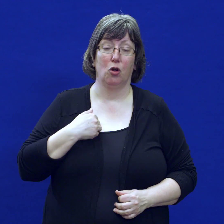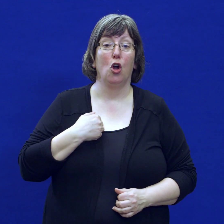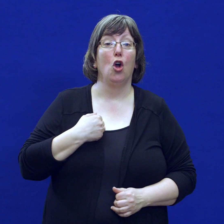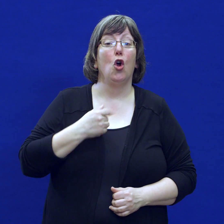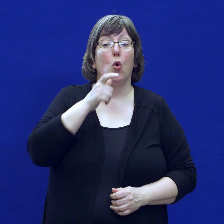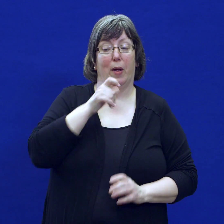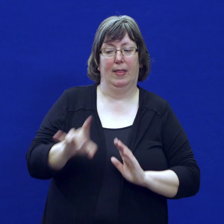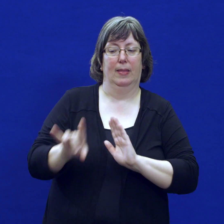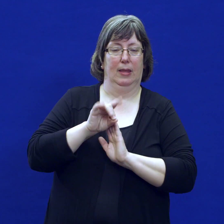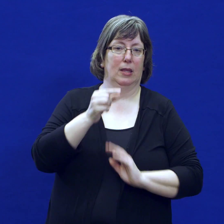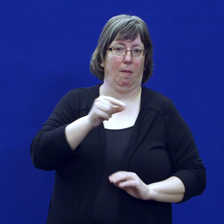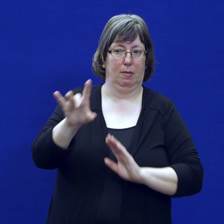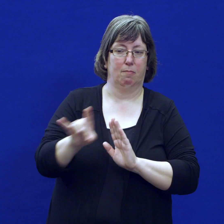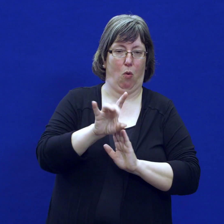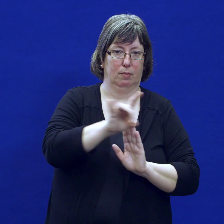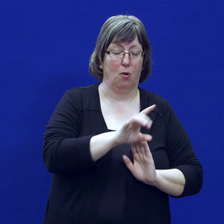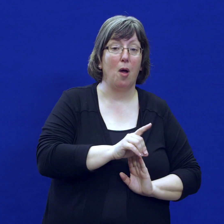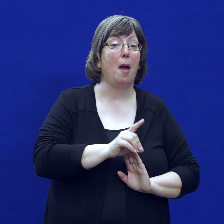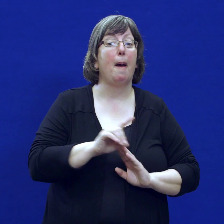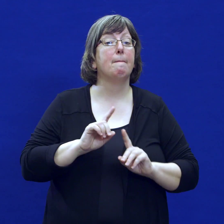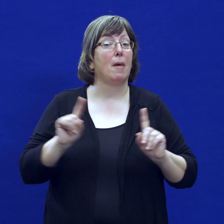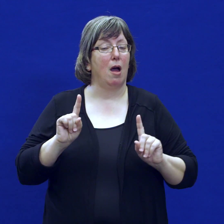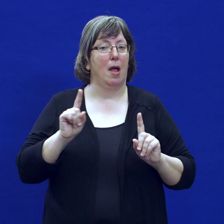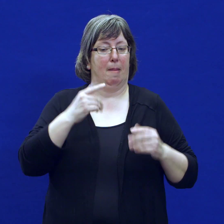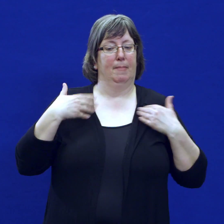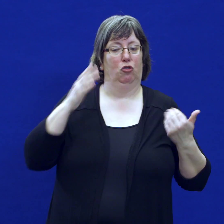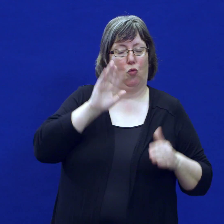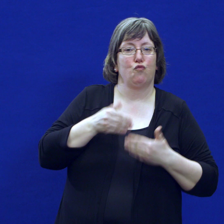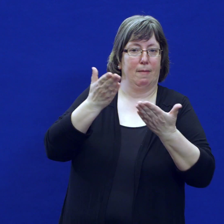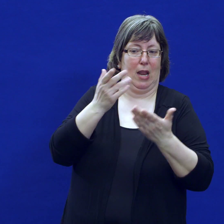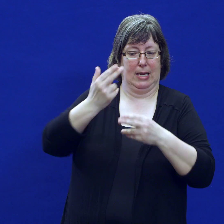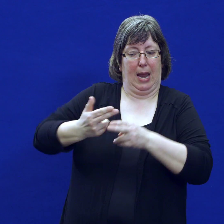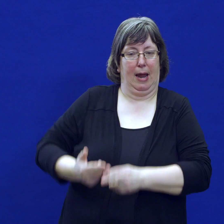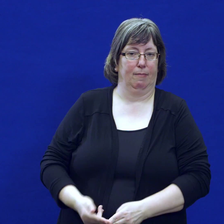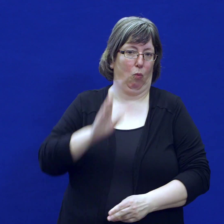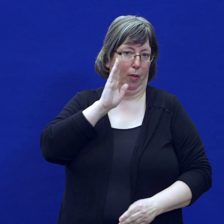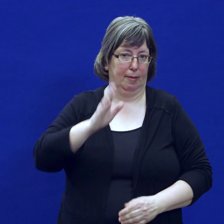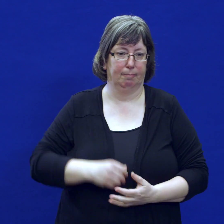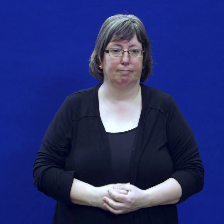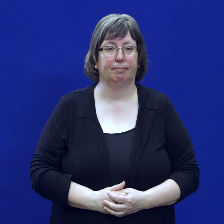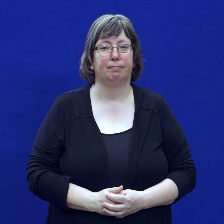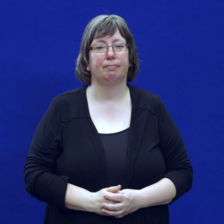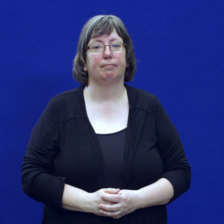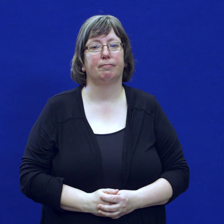and council on the recommendation of the Minister.